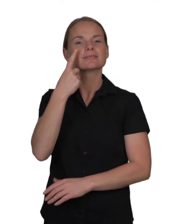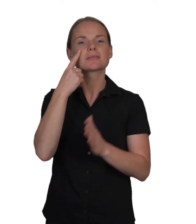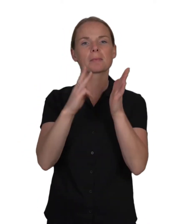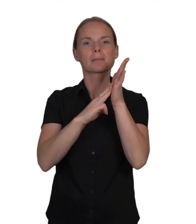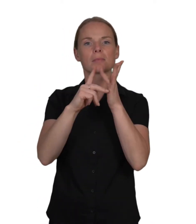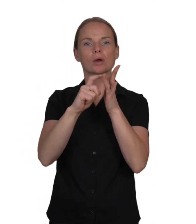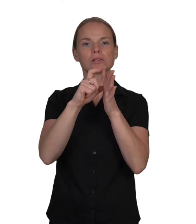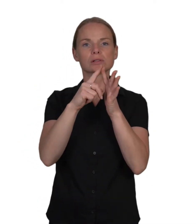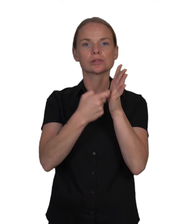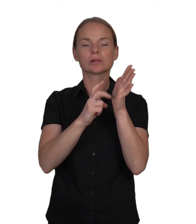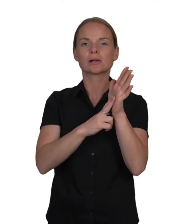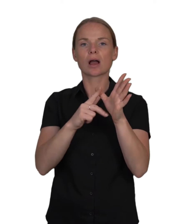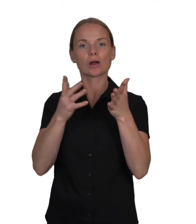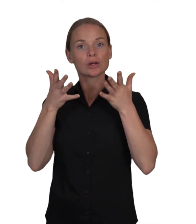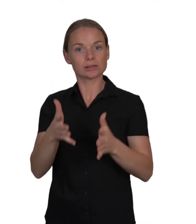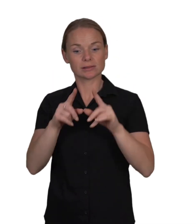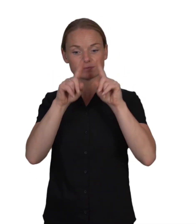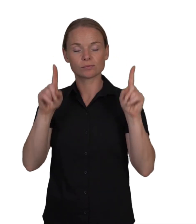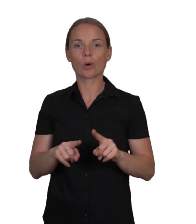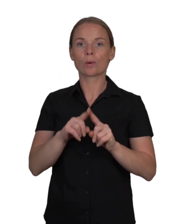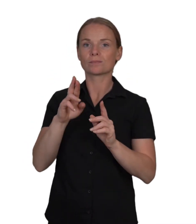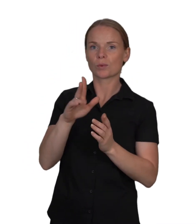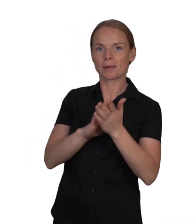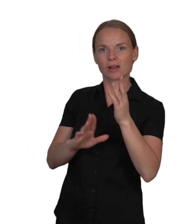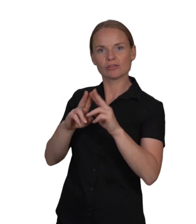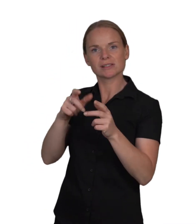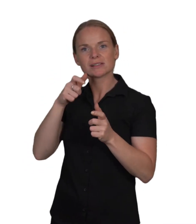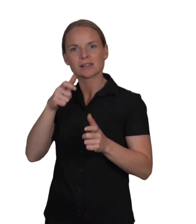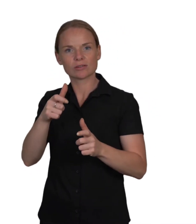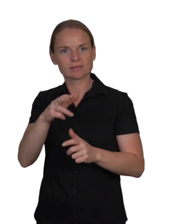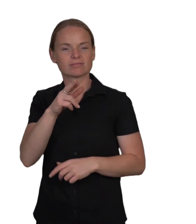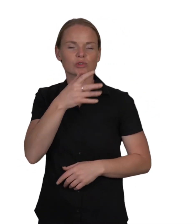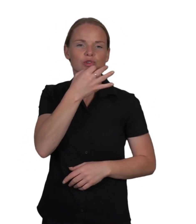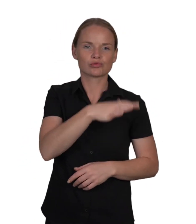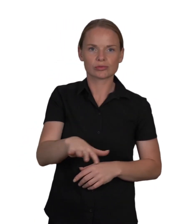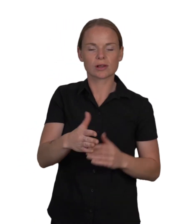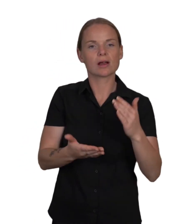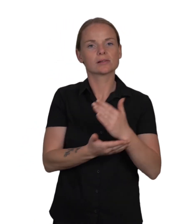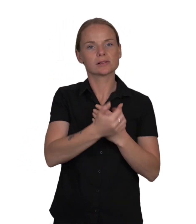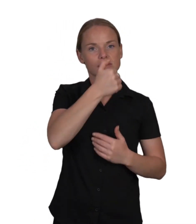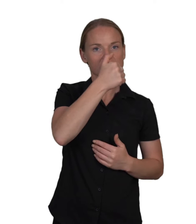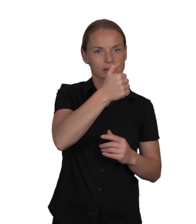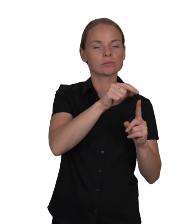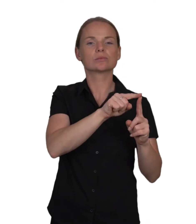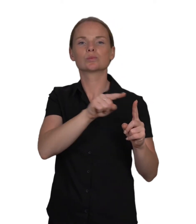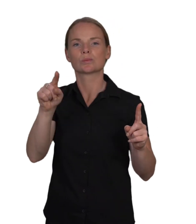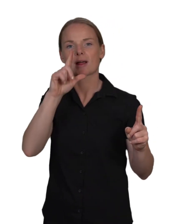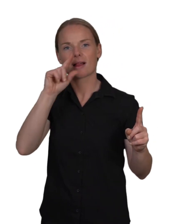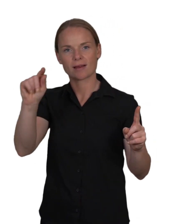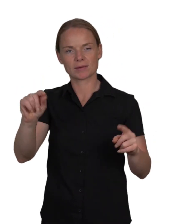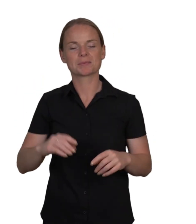see the Moderna consent form for parents and guardians of children aged 6 to 11 years.